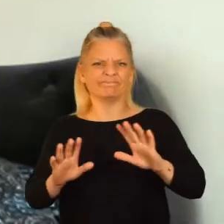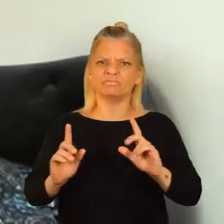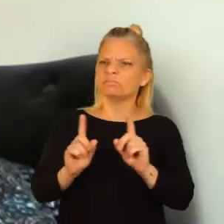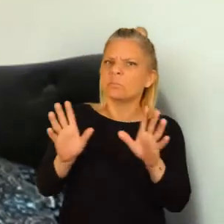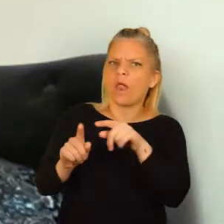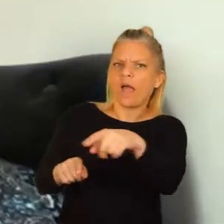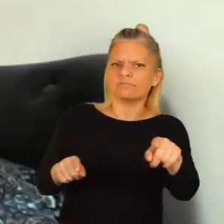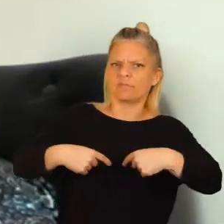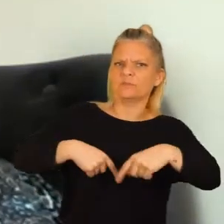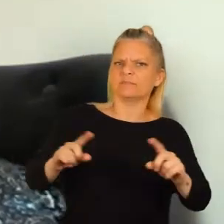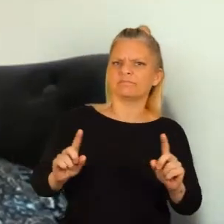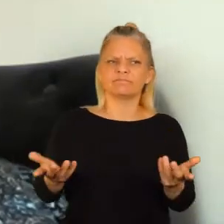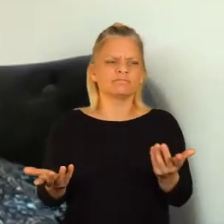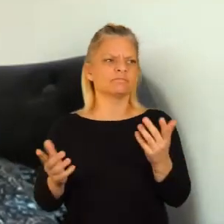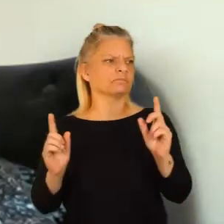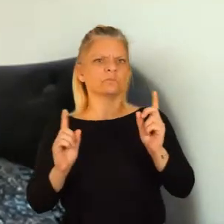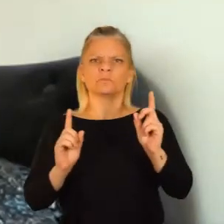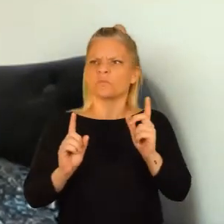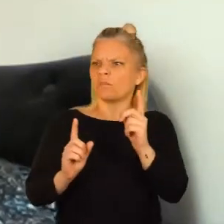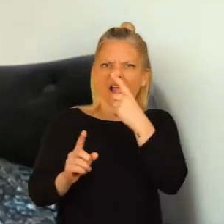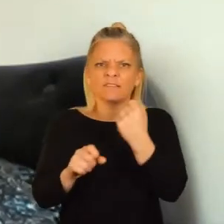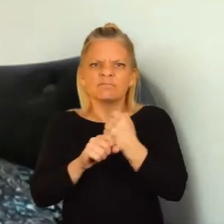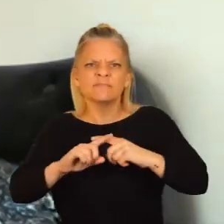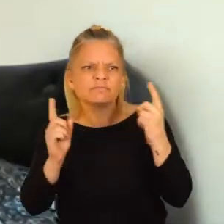what could we all do differently?' like what what might make this work.